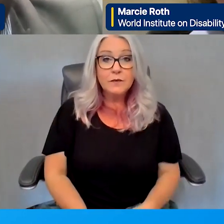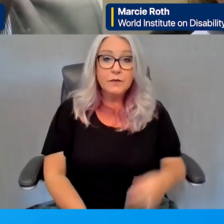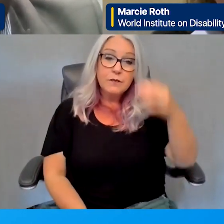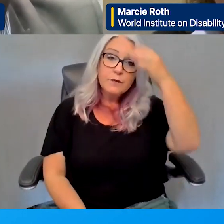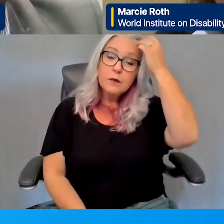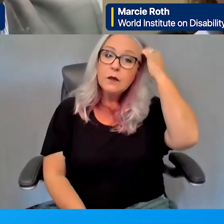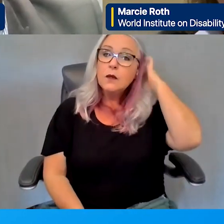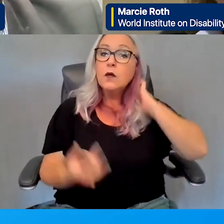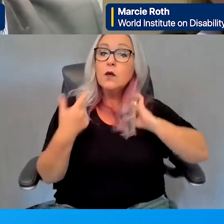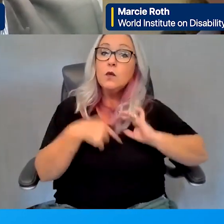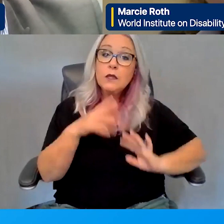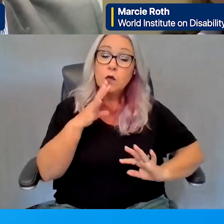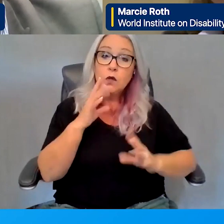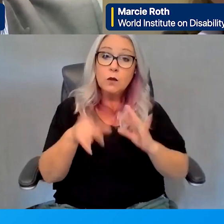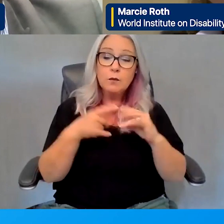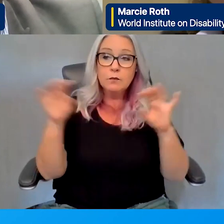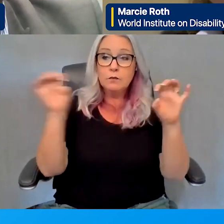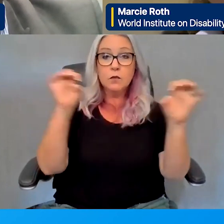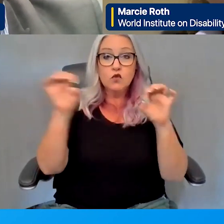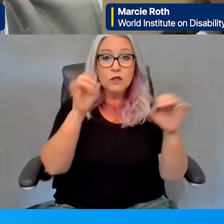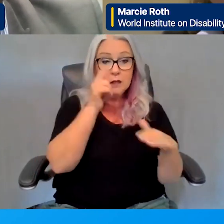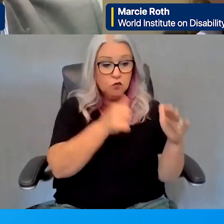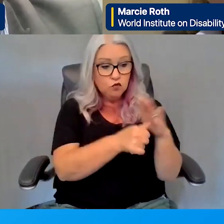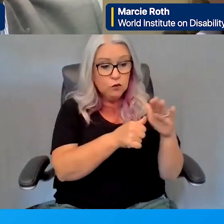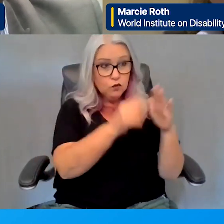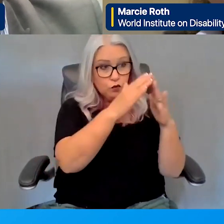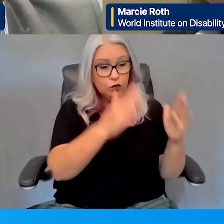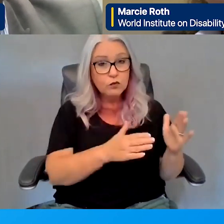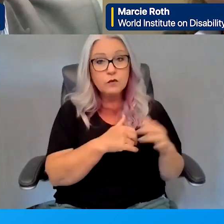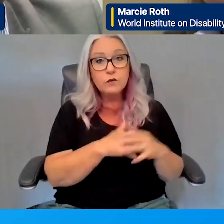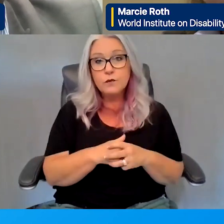emergency shelters and the needs